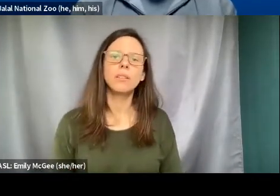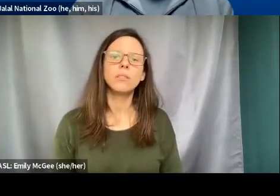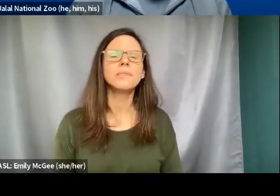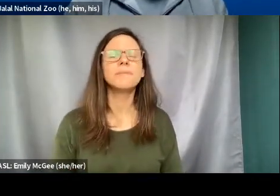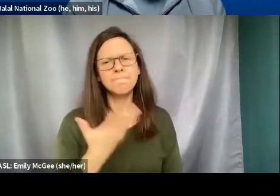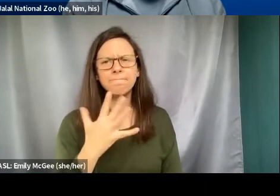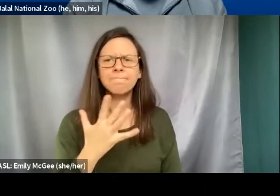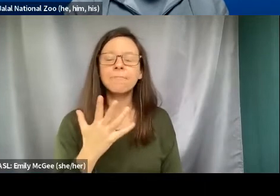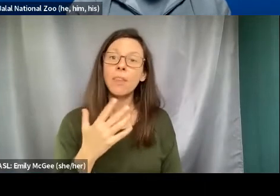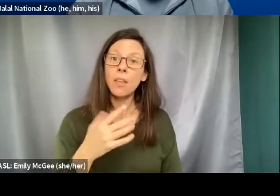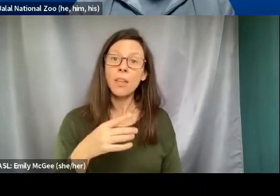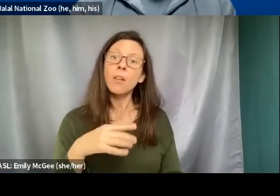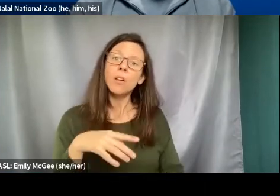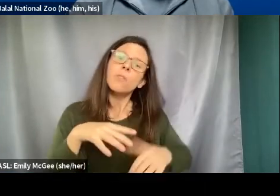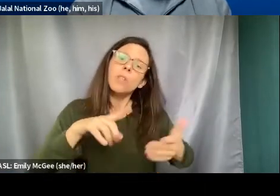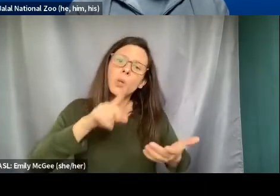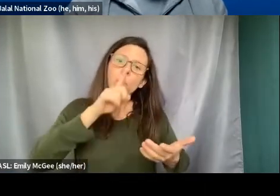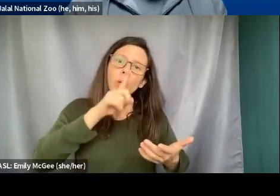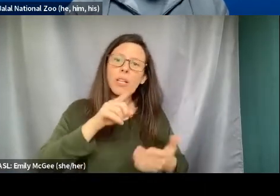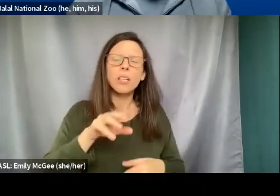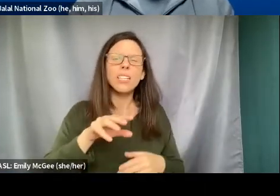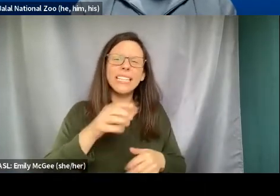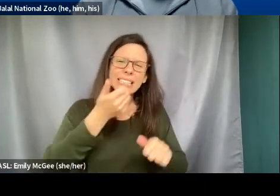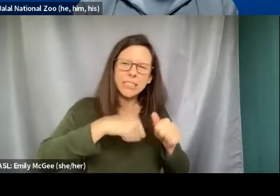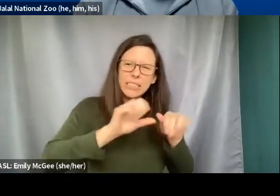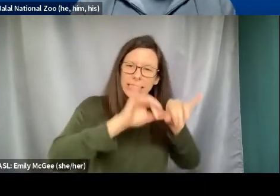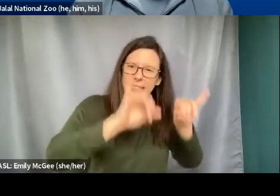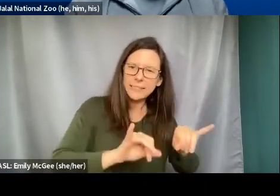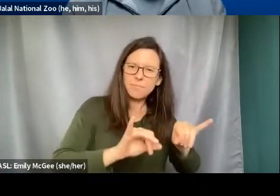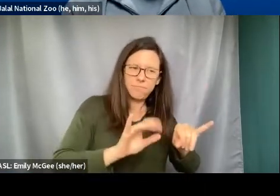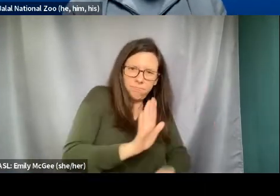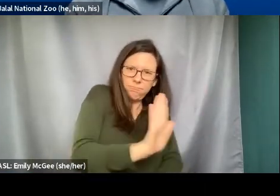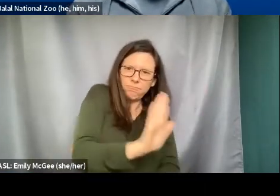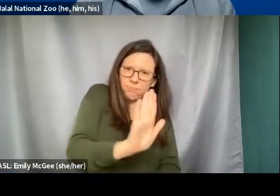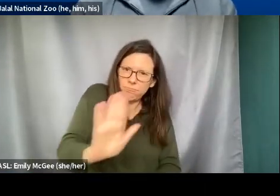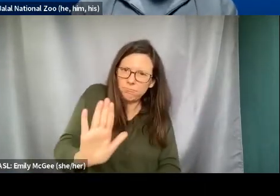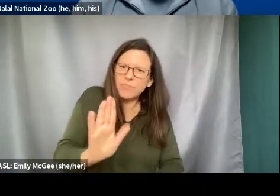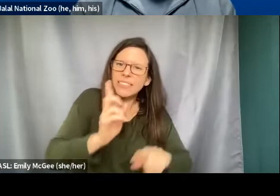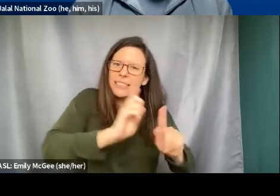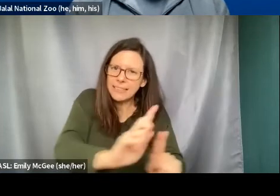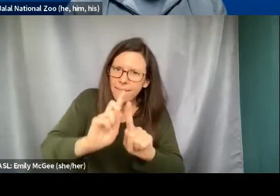do different things. For example, in Amazonia we have a more biologically active system